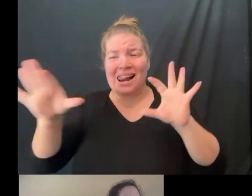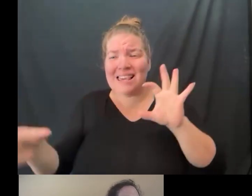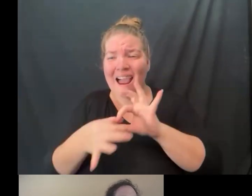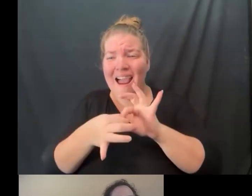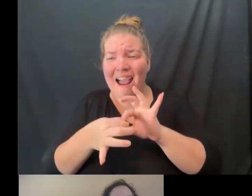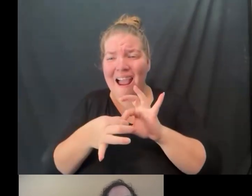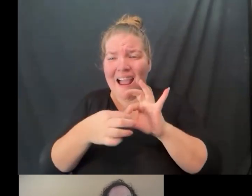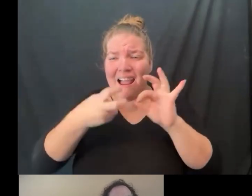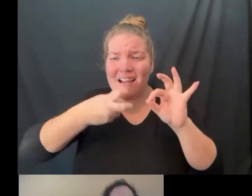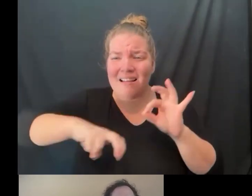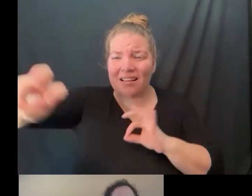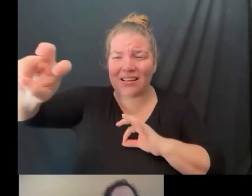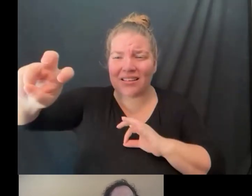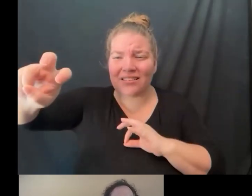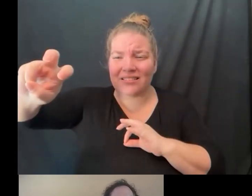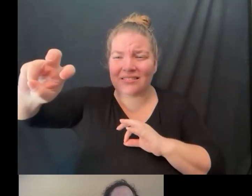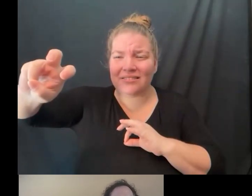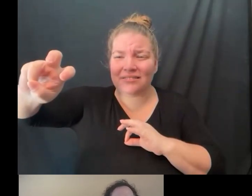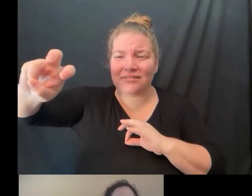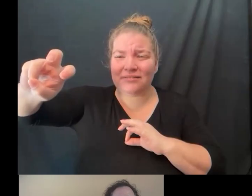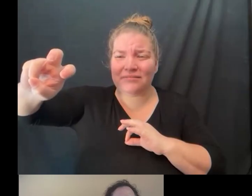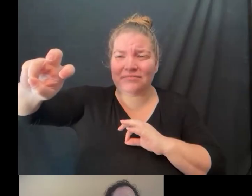However, there are a lot of links that go to GCdocs.